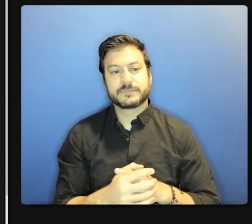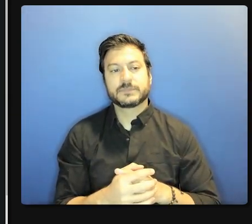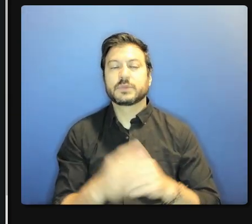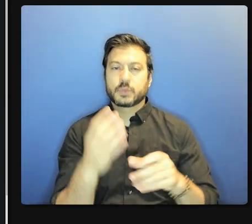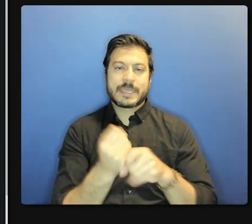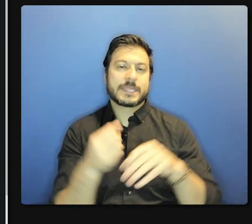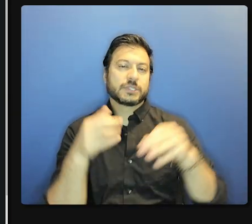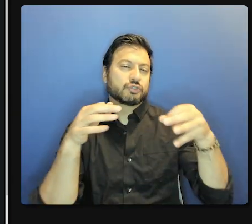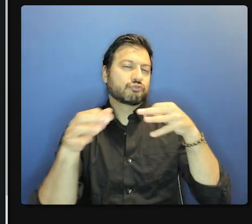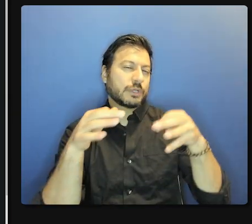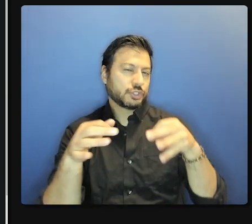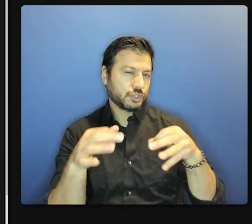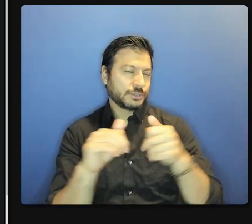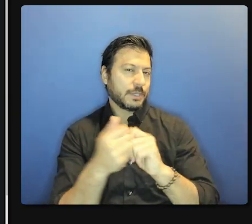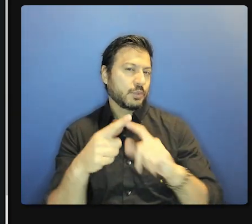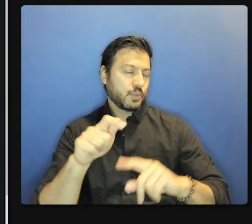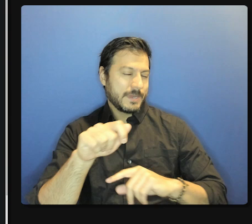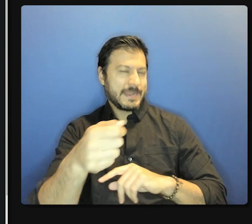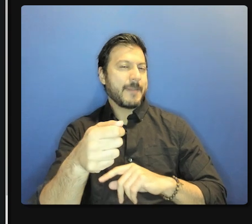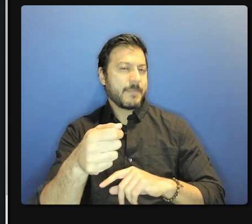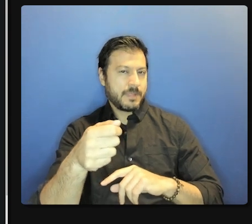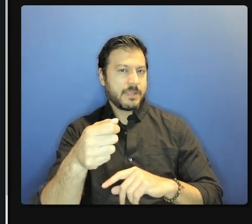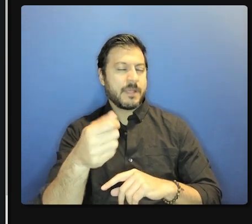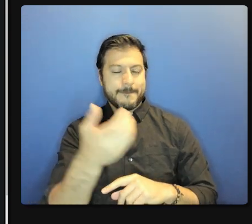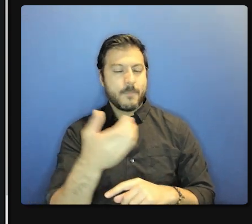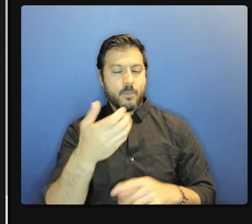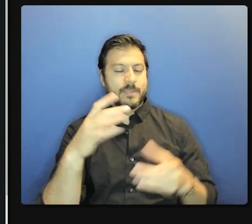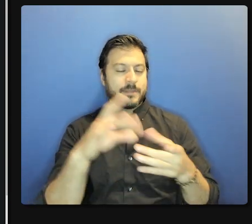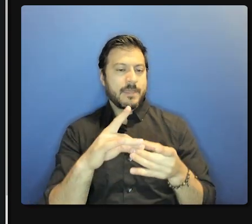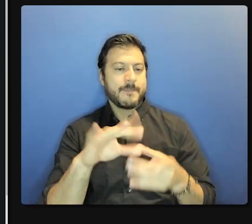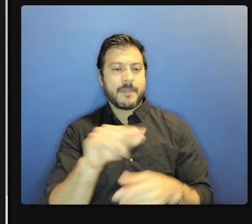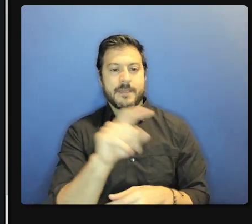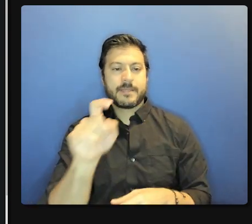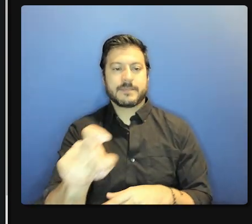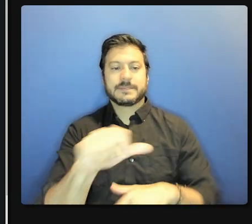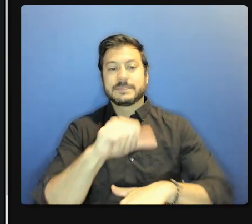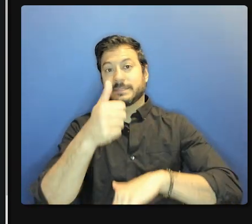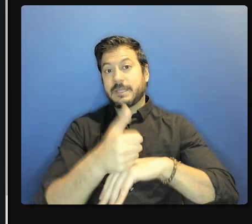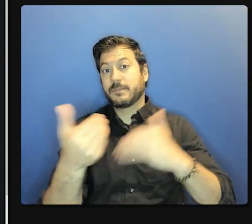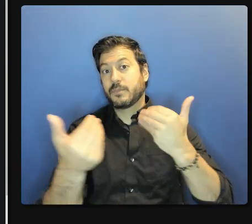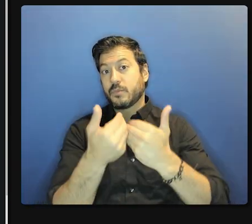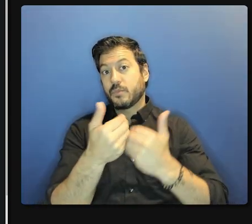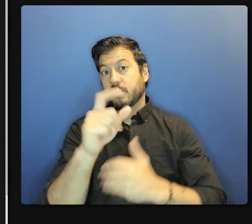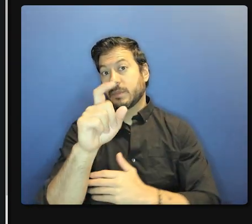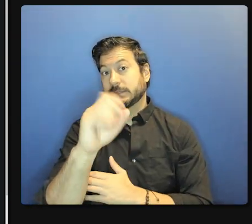You'll get instructions on how to enable remote connect by clicking "SETUP NEW XBOX."